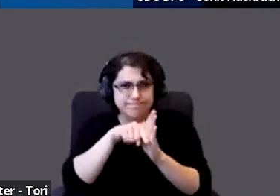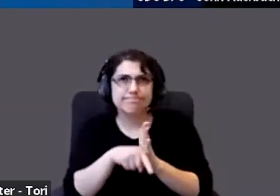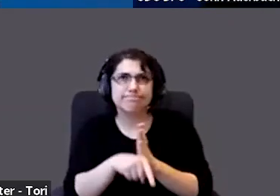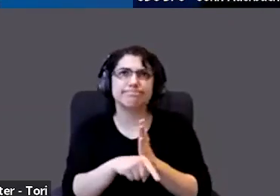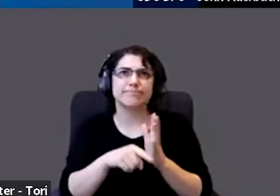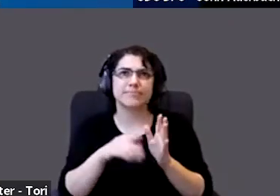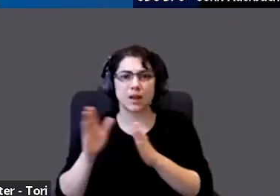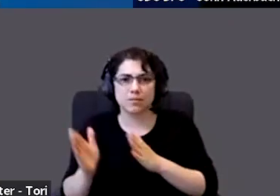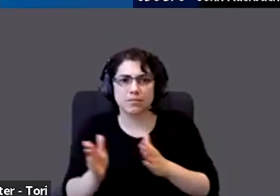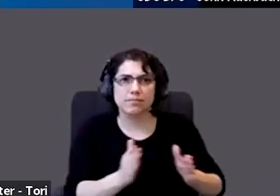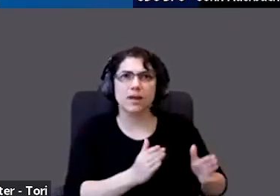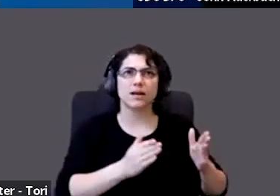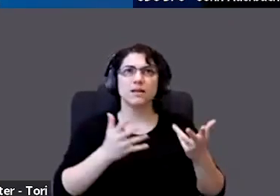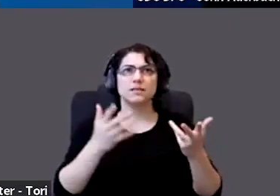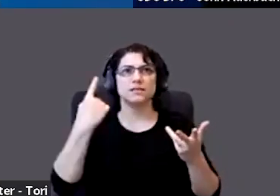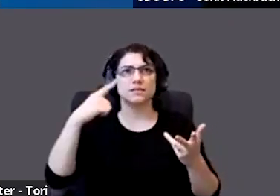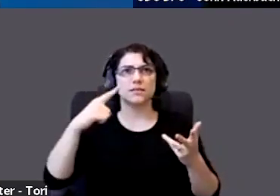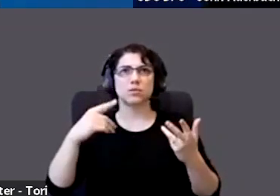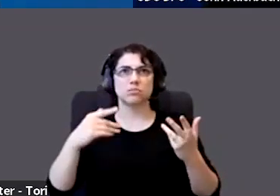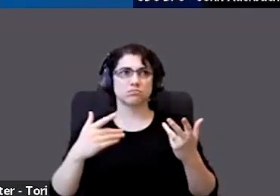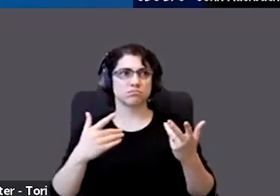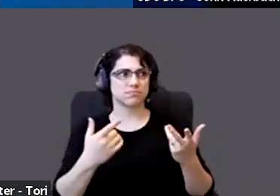I think that, you know, along the same lines